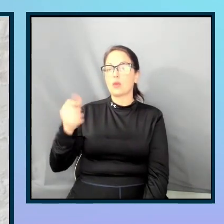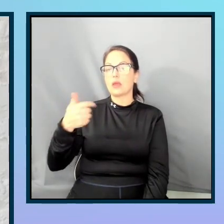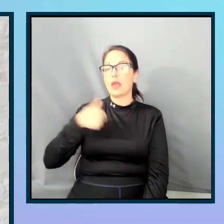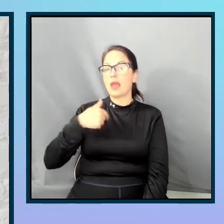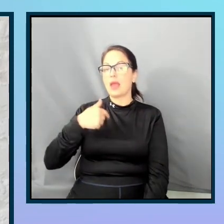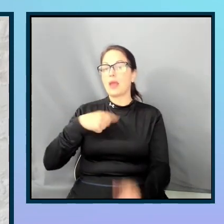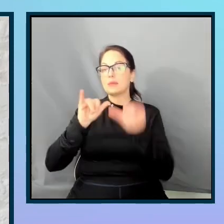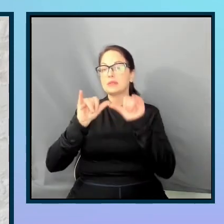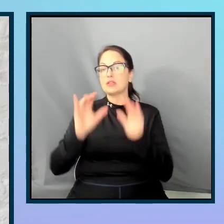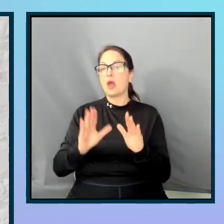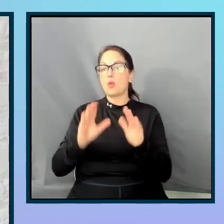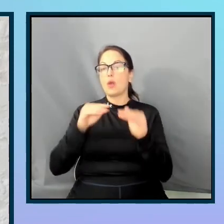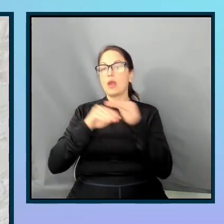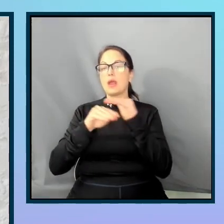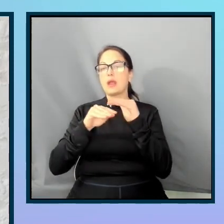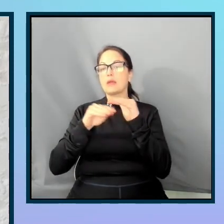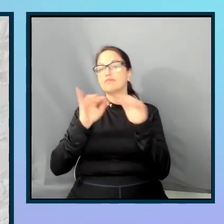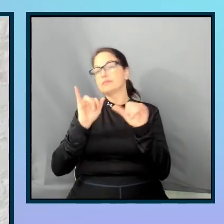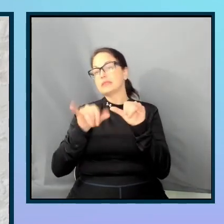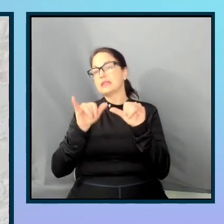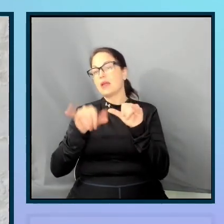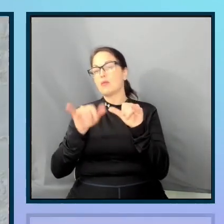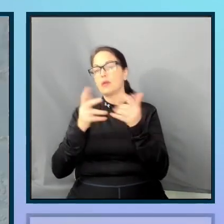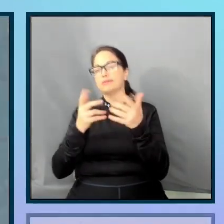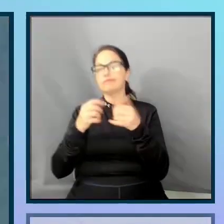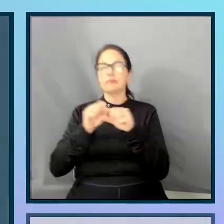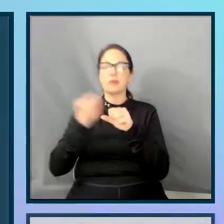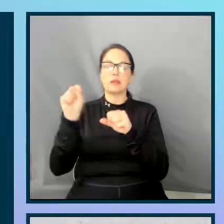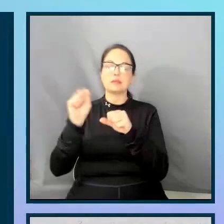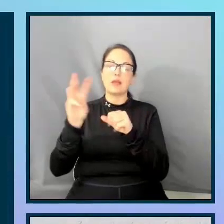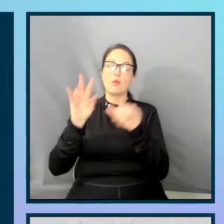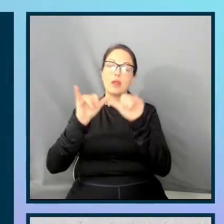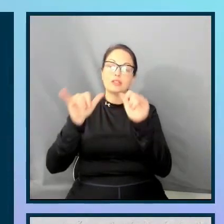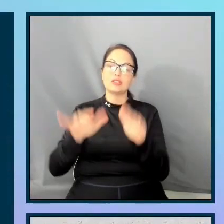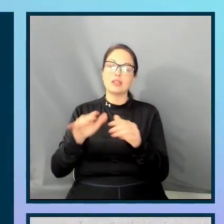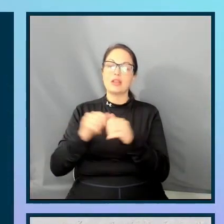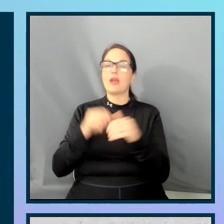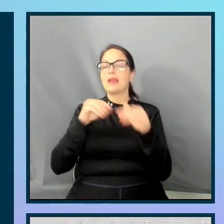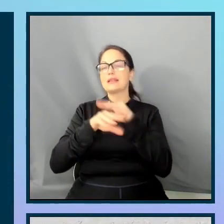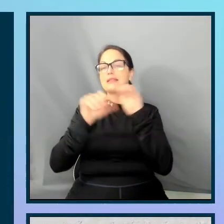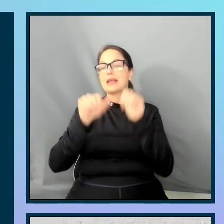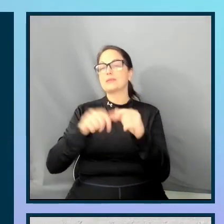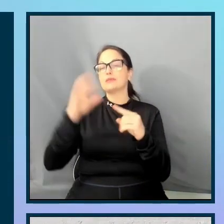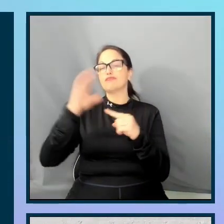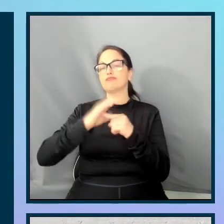and accessibility champion at LinkedIn. I would love to get started by y'all putting in the chat